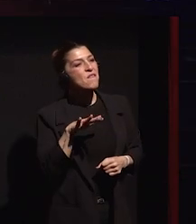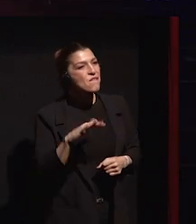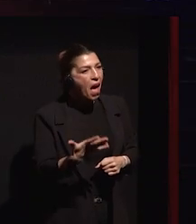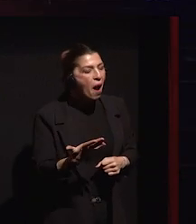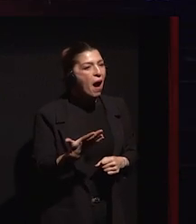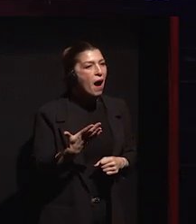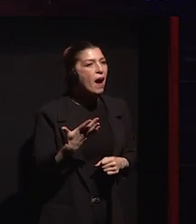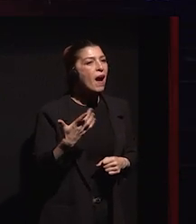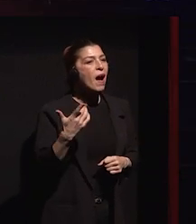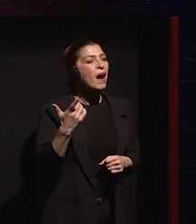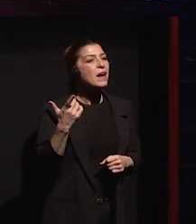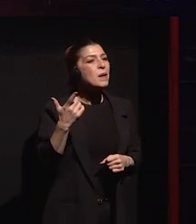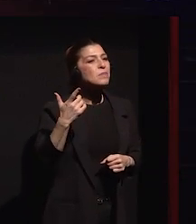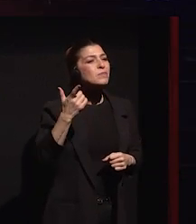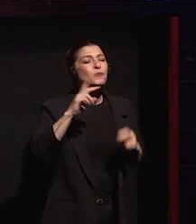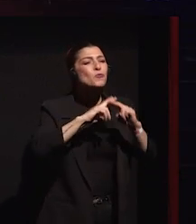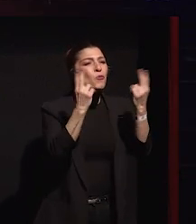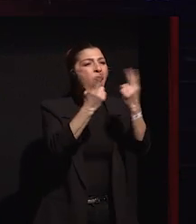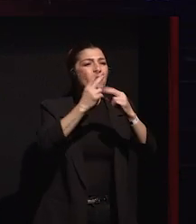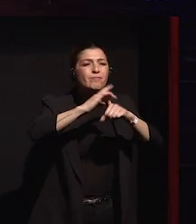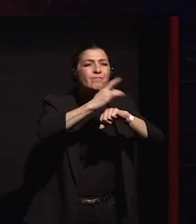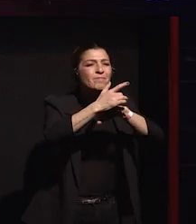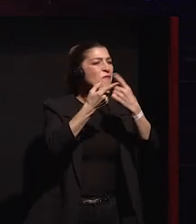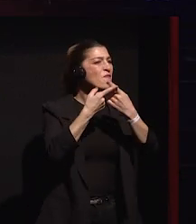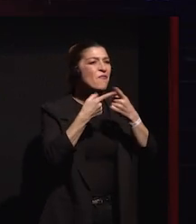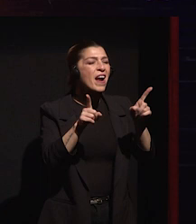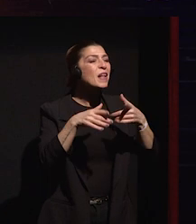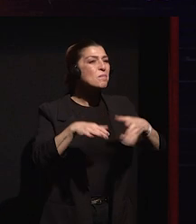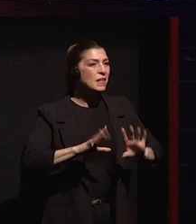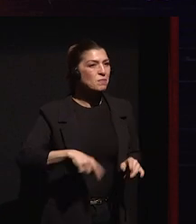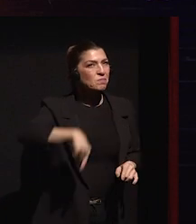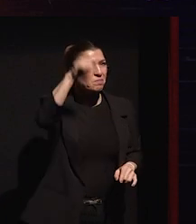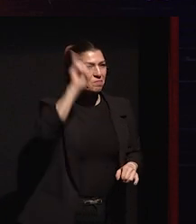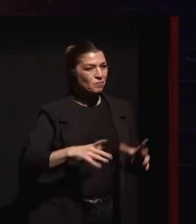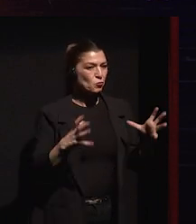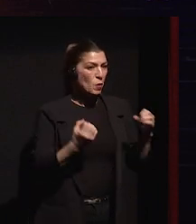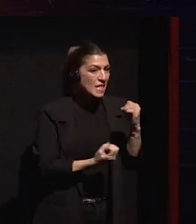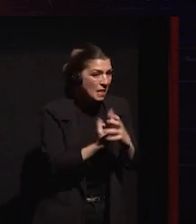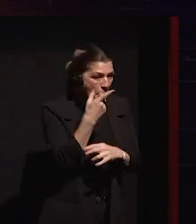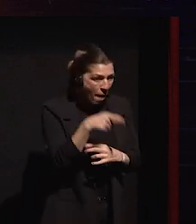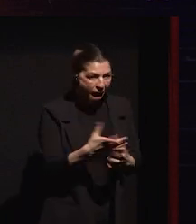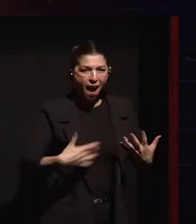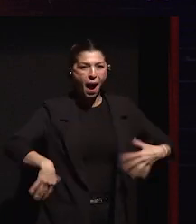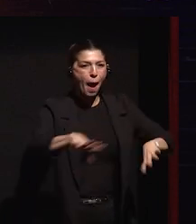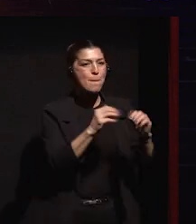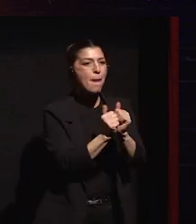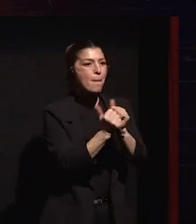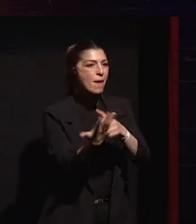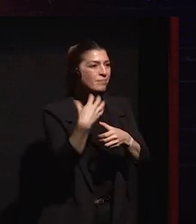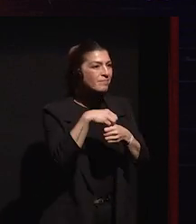In the end, we're all gathering on Saturday mornings and Sunday mornings to discuss gender all over the world.